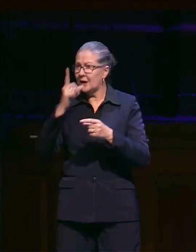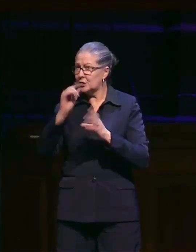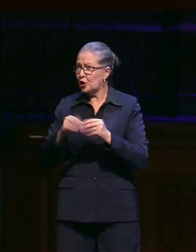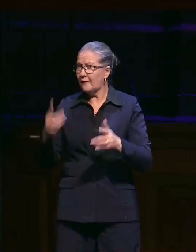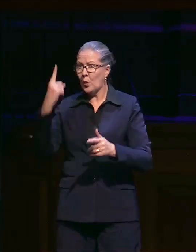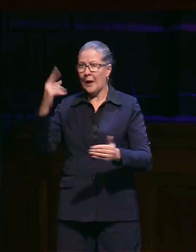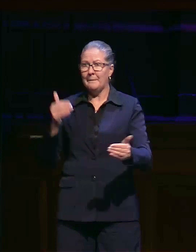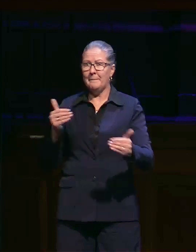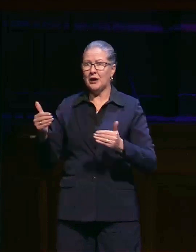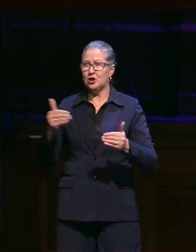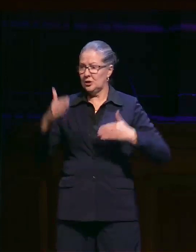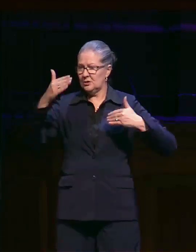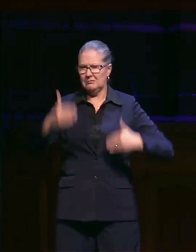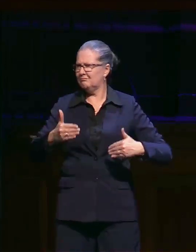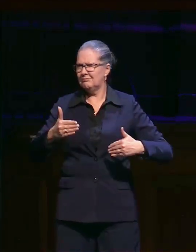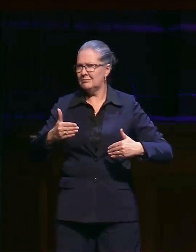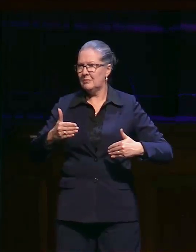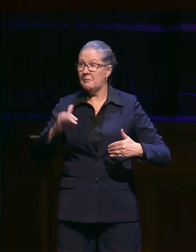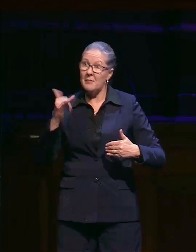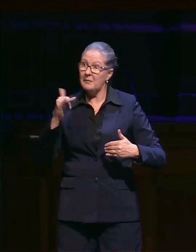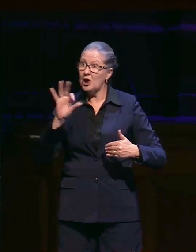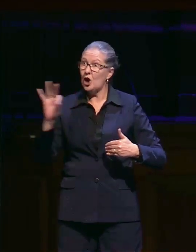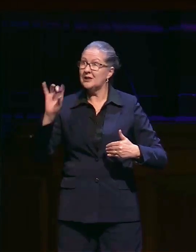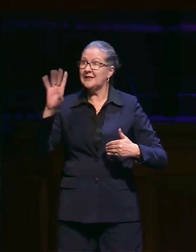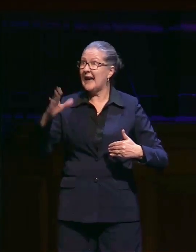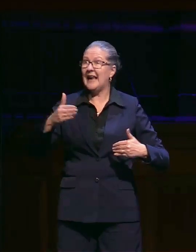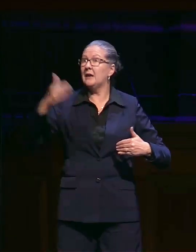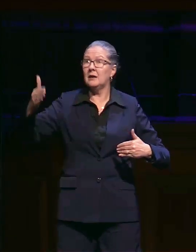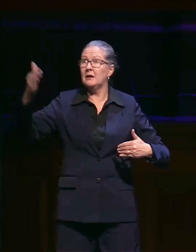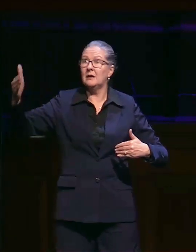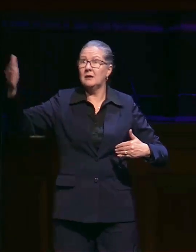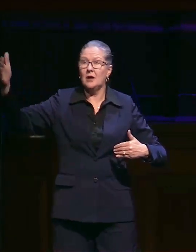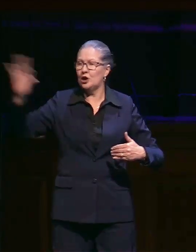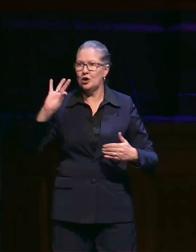whether or not they could be solved in Ten that wasn't a reelection pitch public